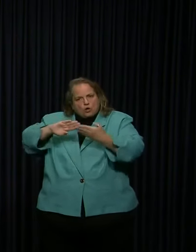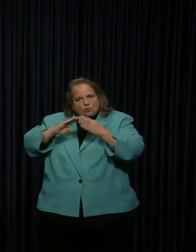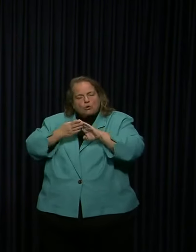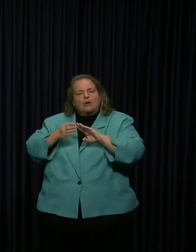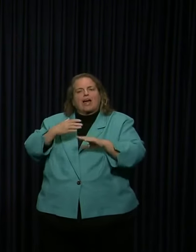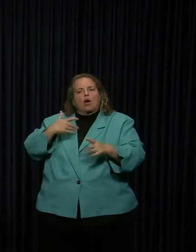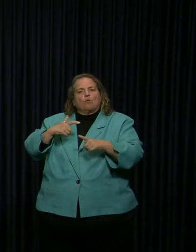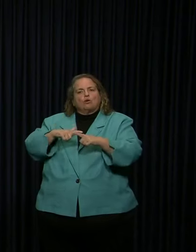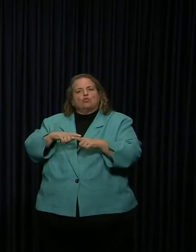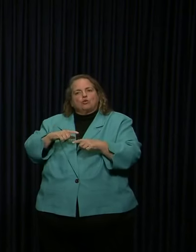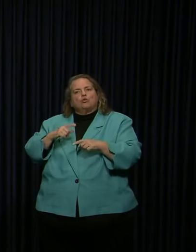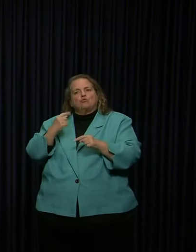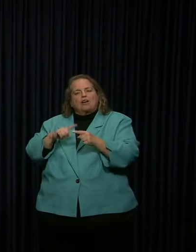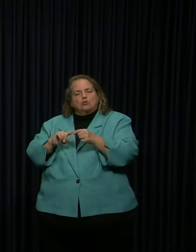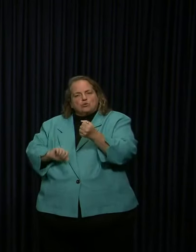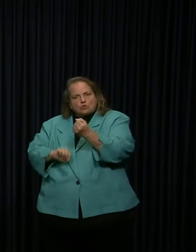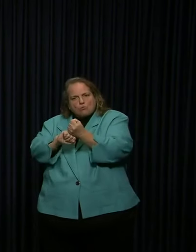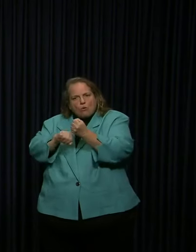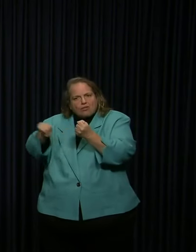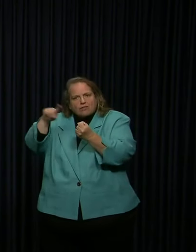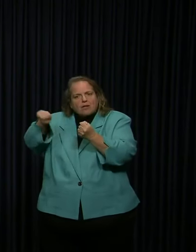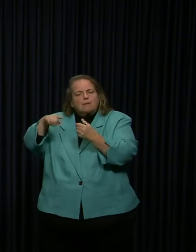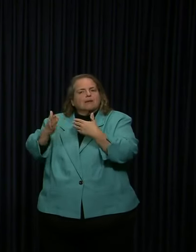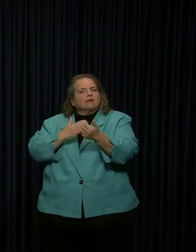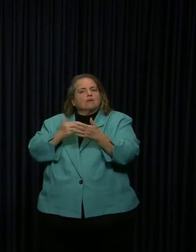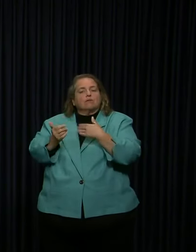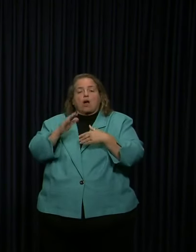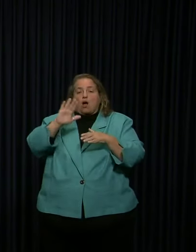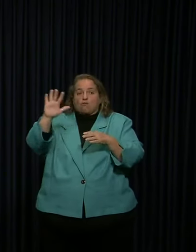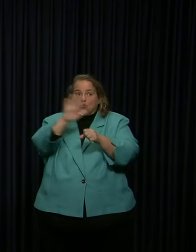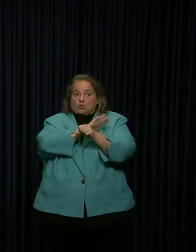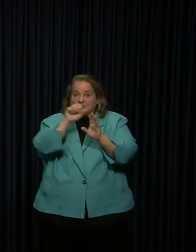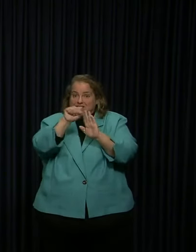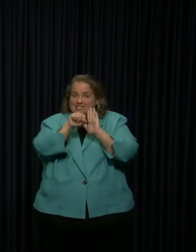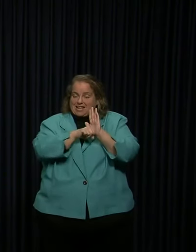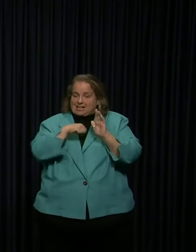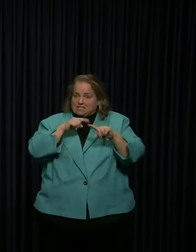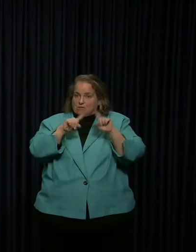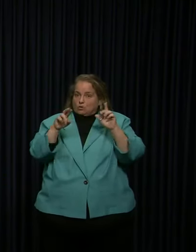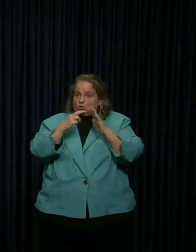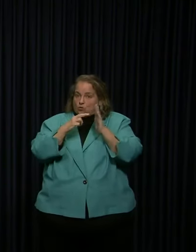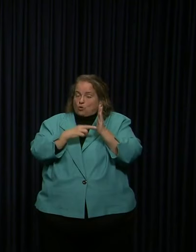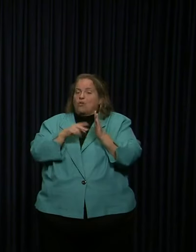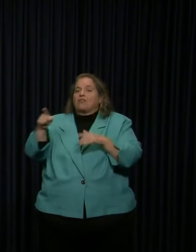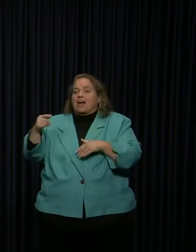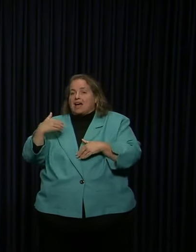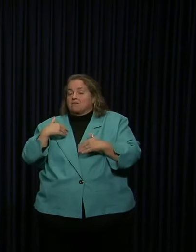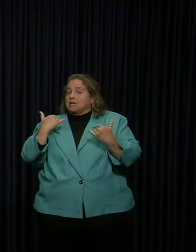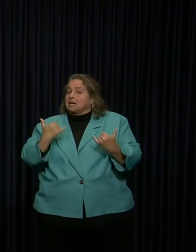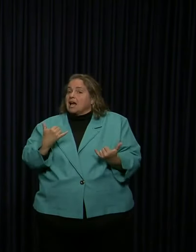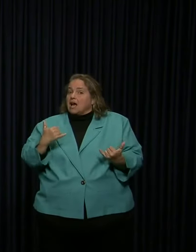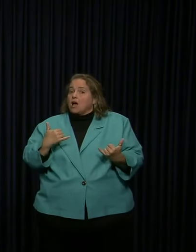WE'RE GOING TO GO THROUGH THIS AT LEAST ANOTHER WEEK AND THEY WILL THEN WE'LL HAVE SOME GUIDANCE ON WHAT WE THINK WILL